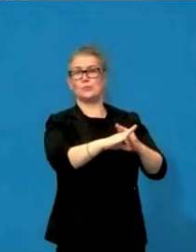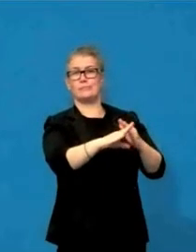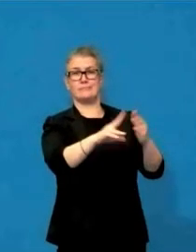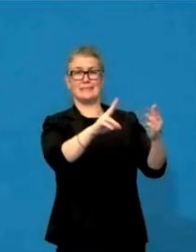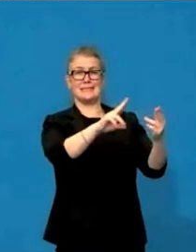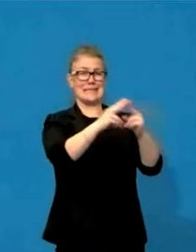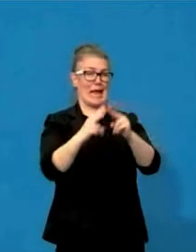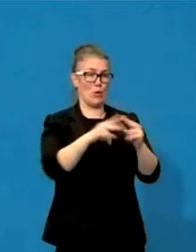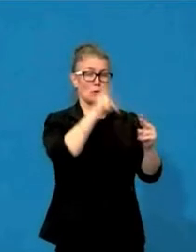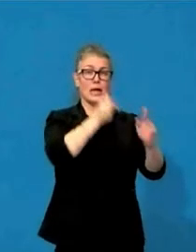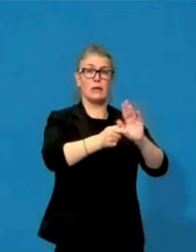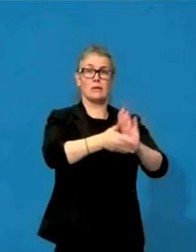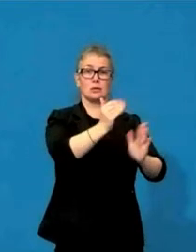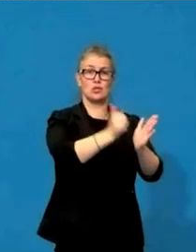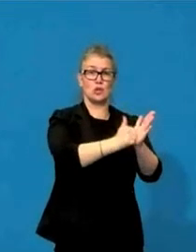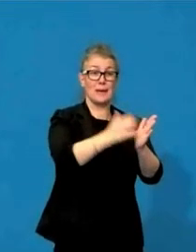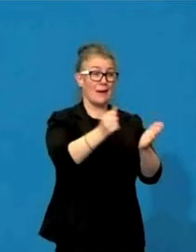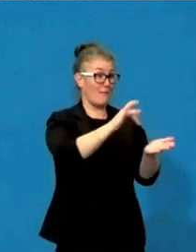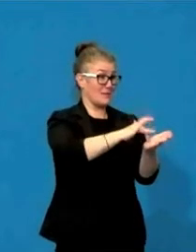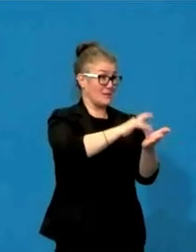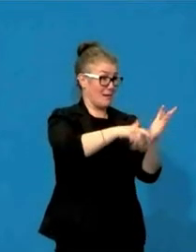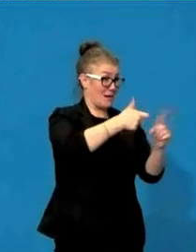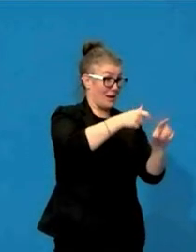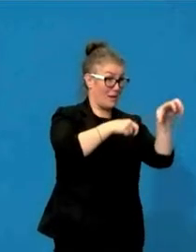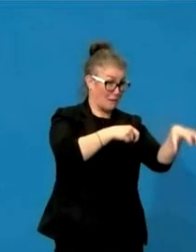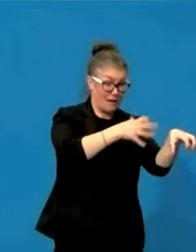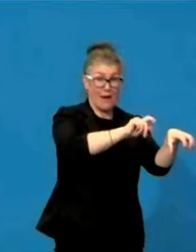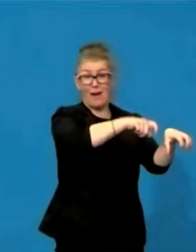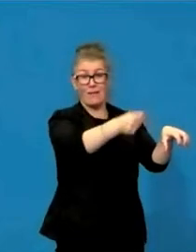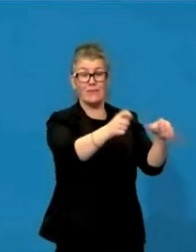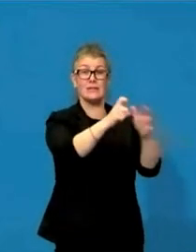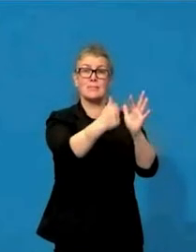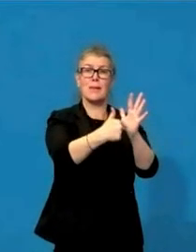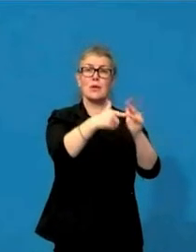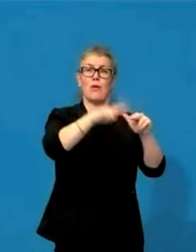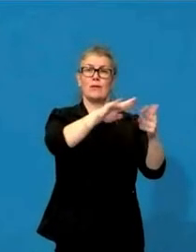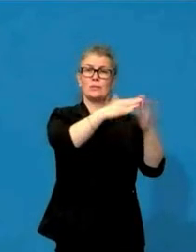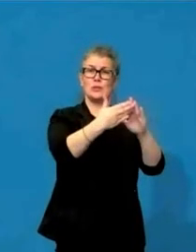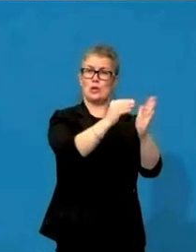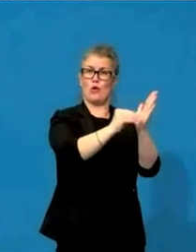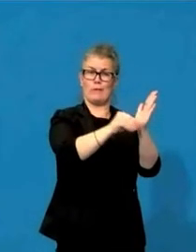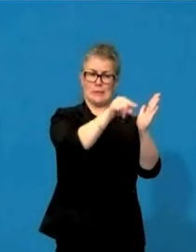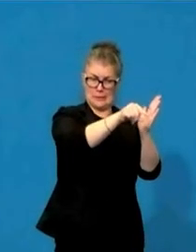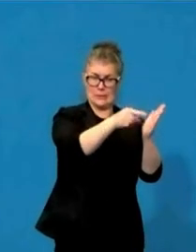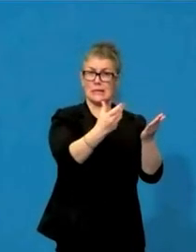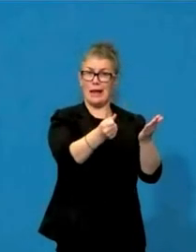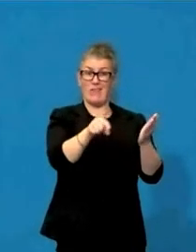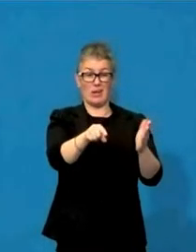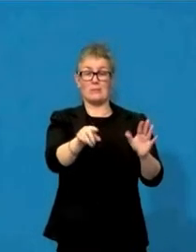There's the Centrelink there. There's the Department of Community office there and the - yeah small takeaway shop.